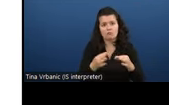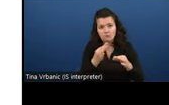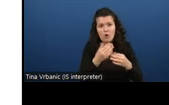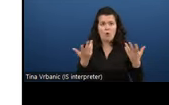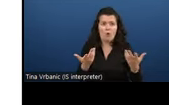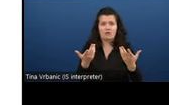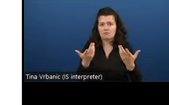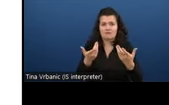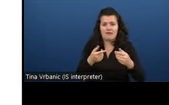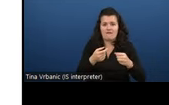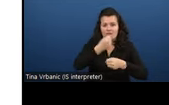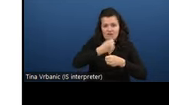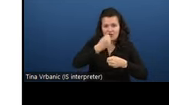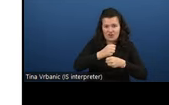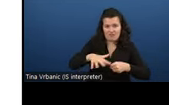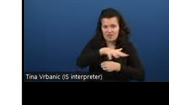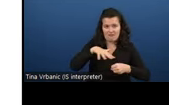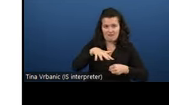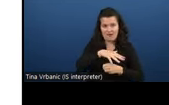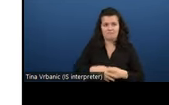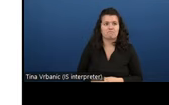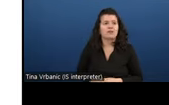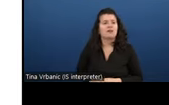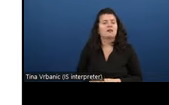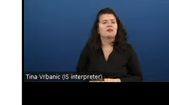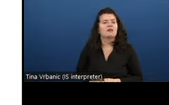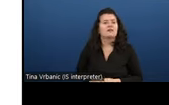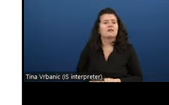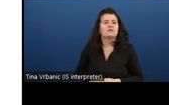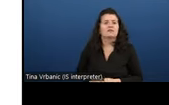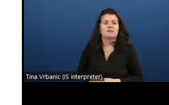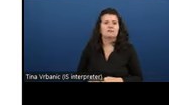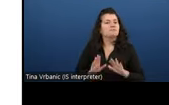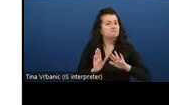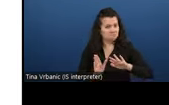are really very important process, but then coming back again. So the river with the missing